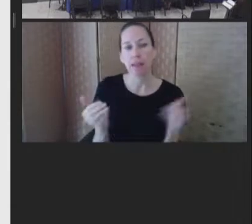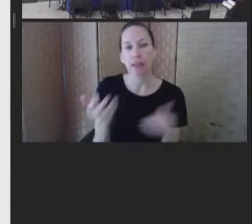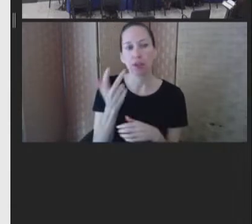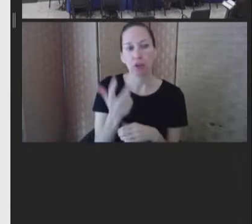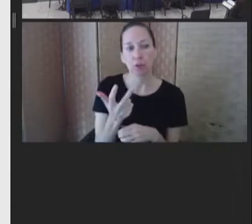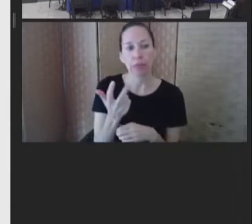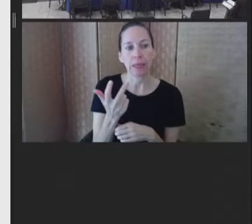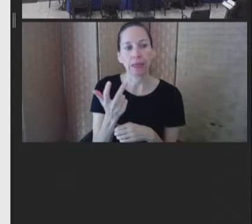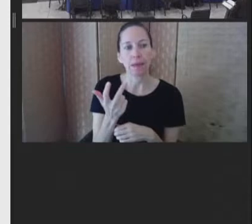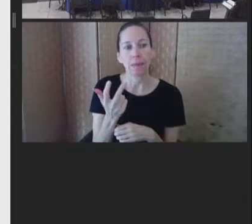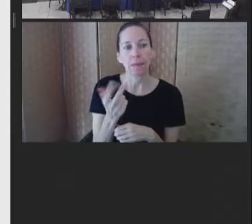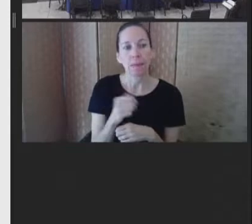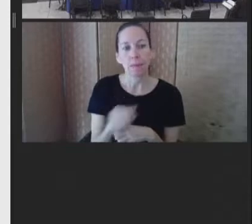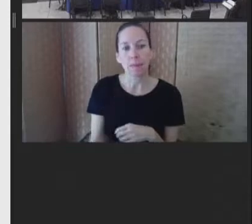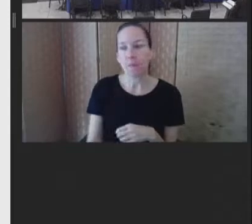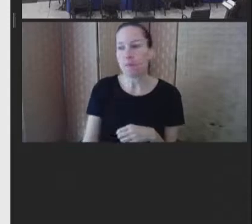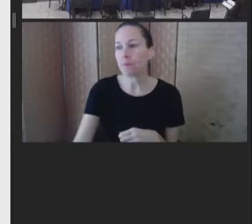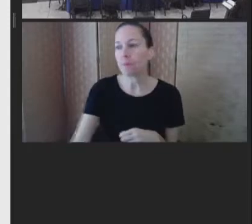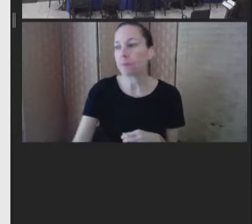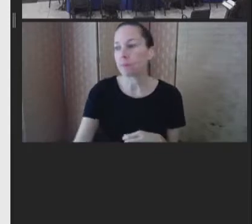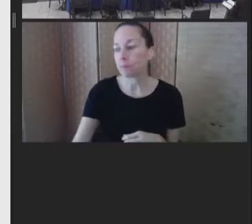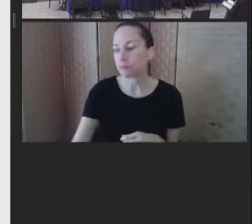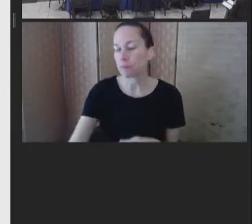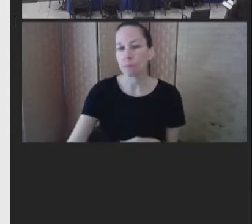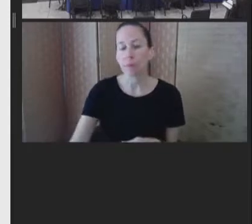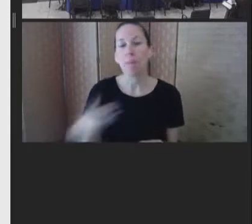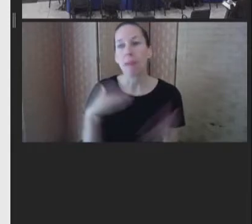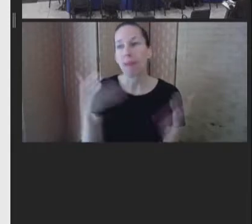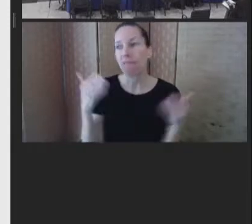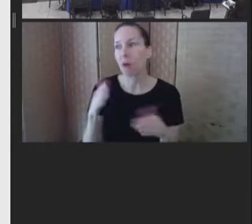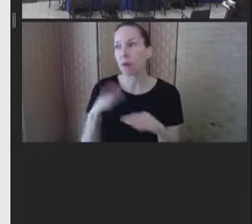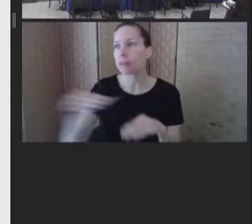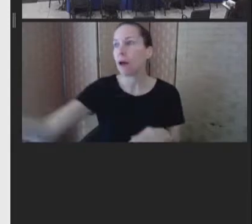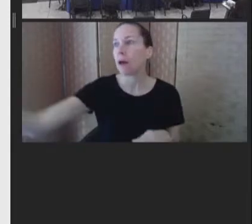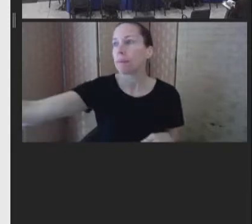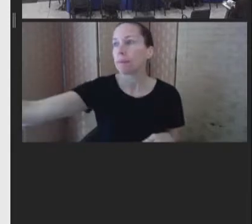My focus will be mostly on stage one, where we have immunogenic data.